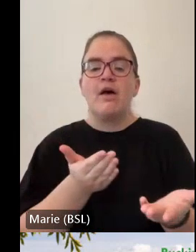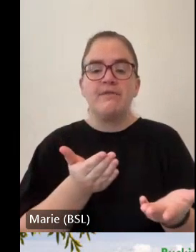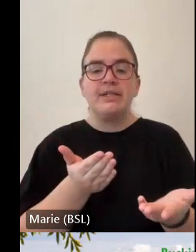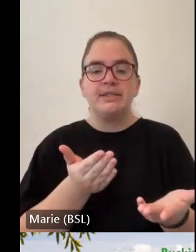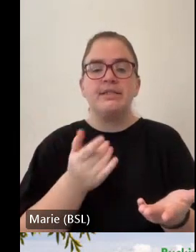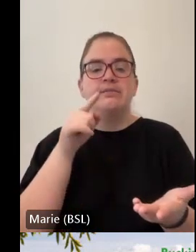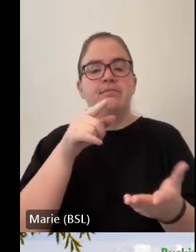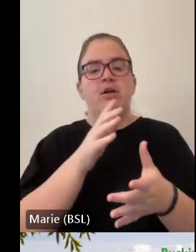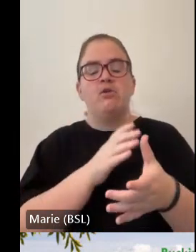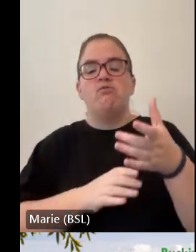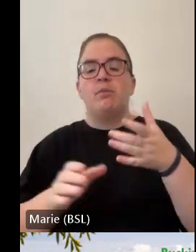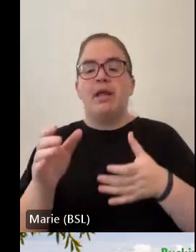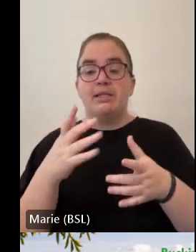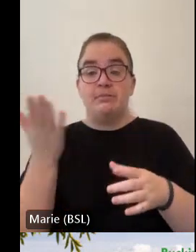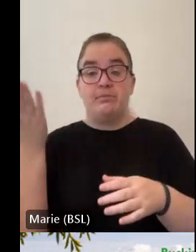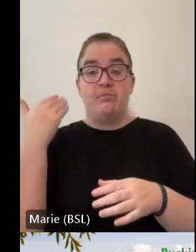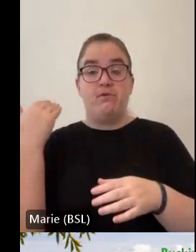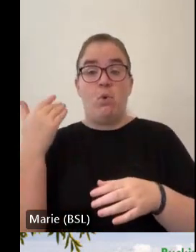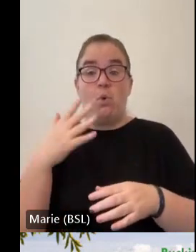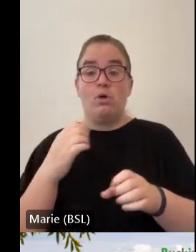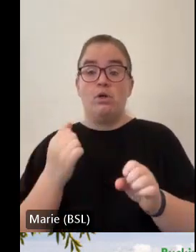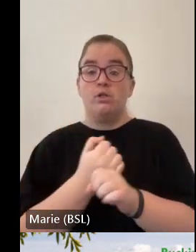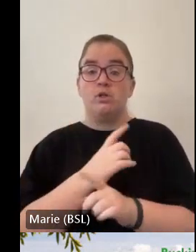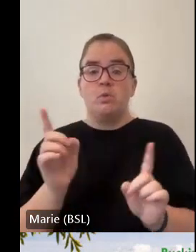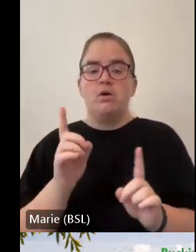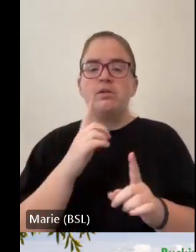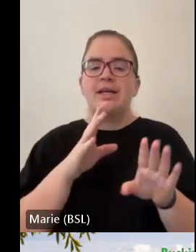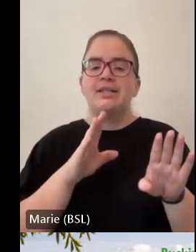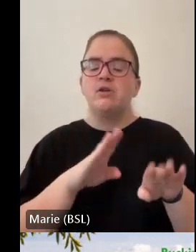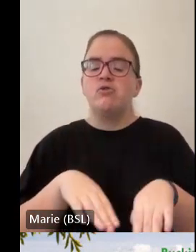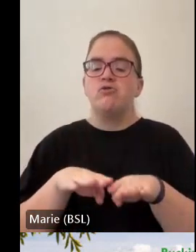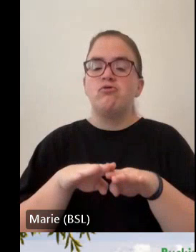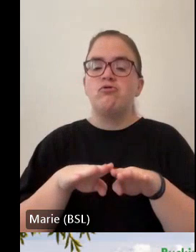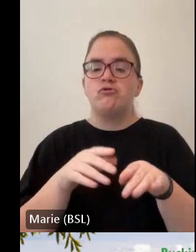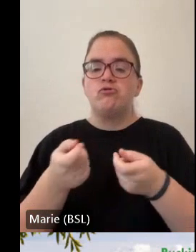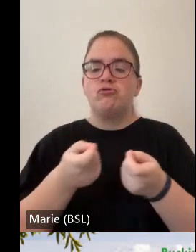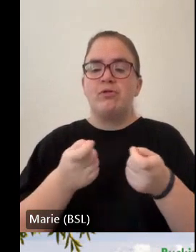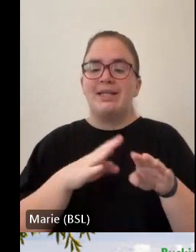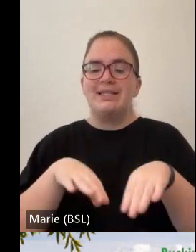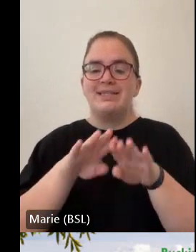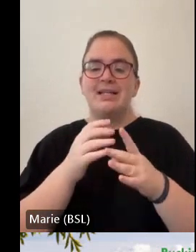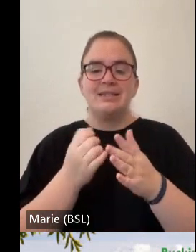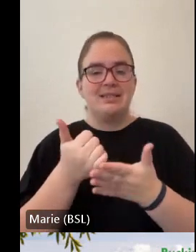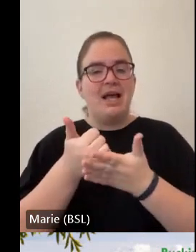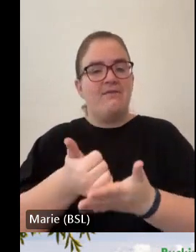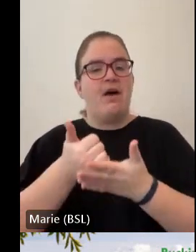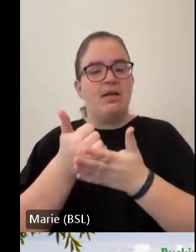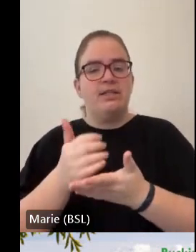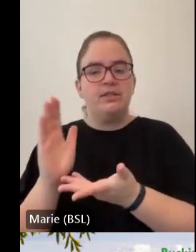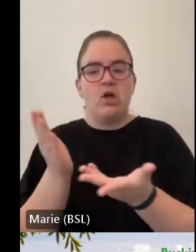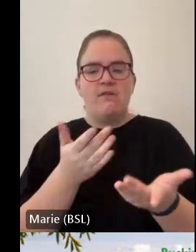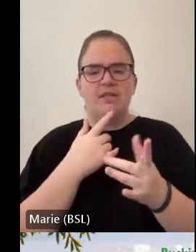what used to be trading standards, advice service, which was a bit sporadic depending on where you lived.